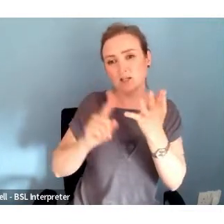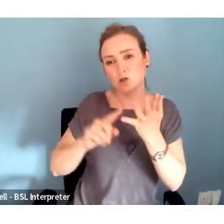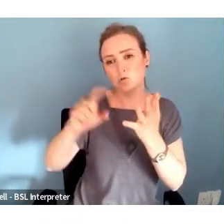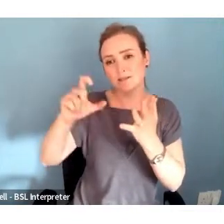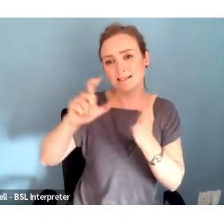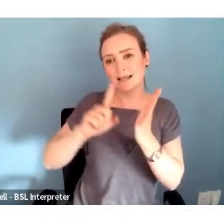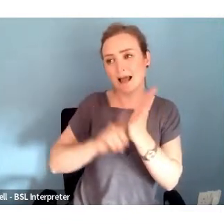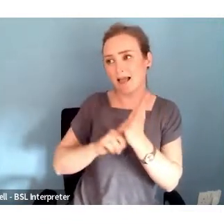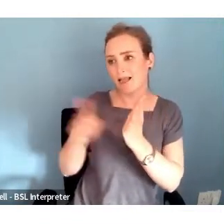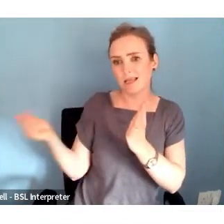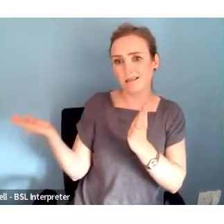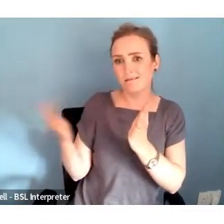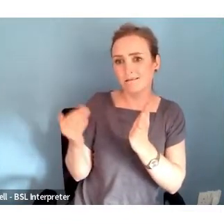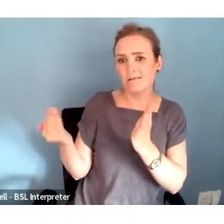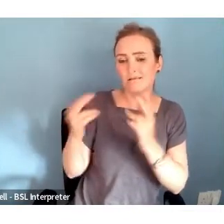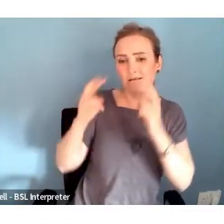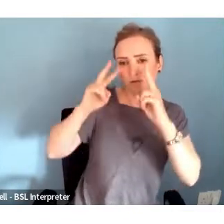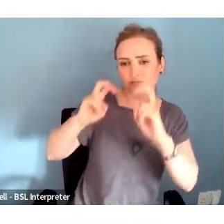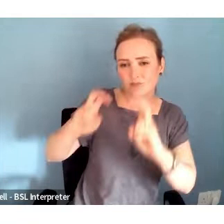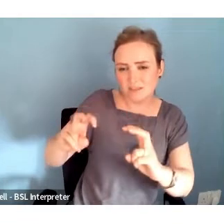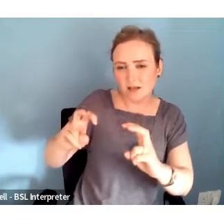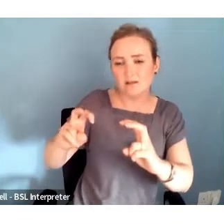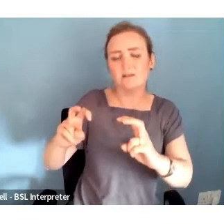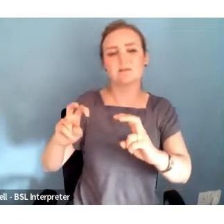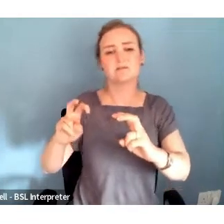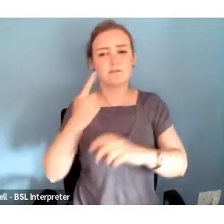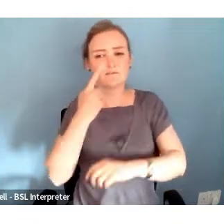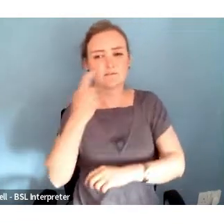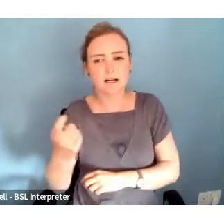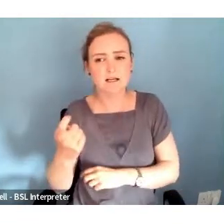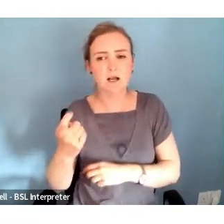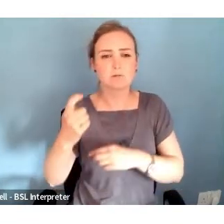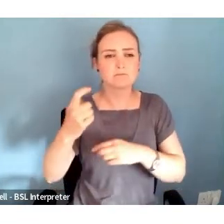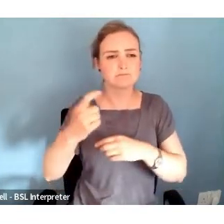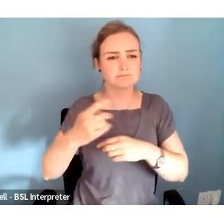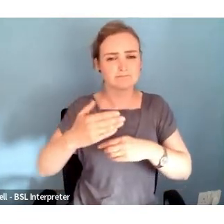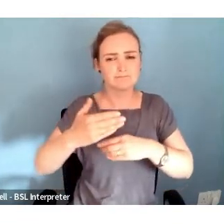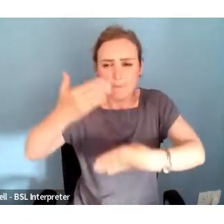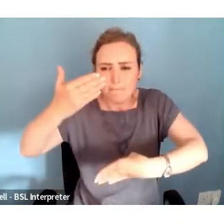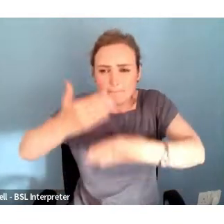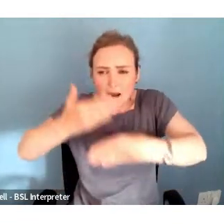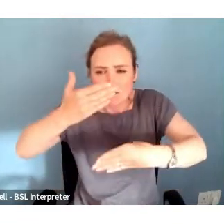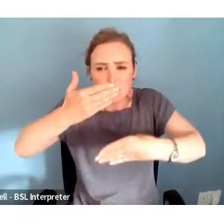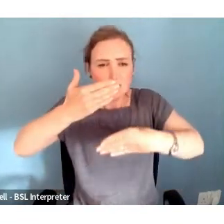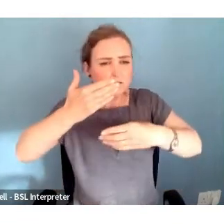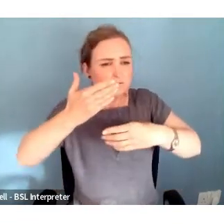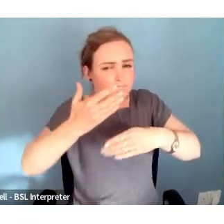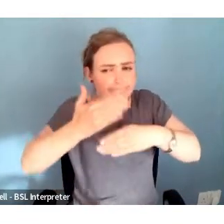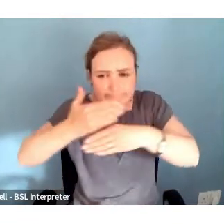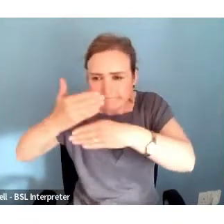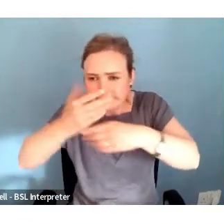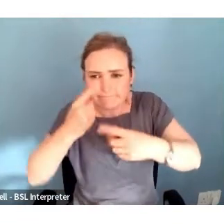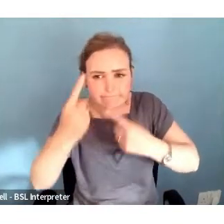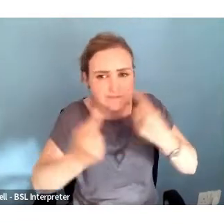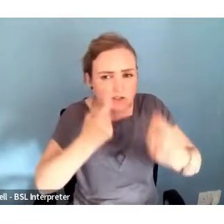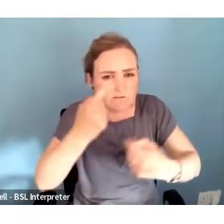. Around the biggest barriers that disabled people face when looking for work. And I just wondered